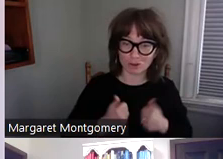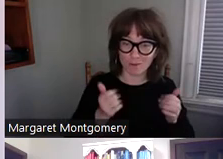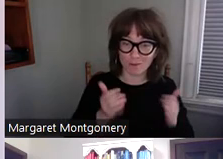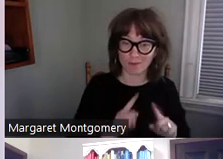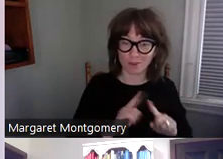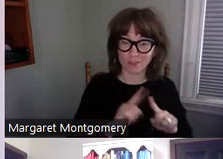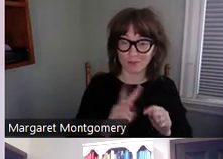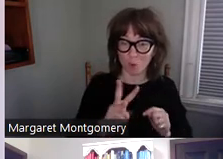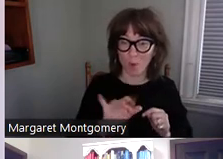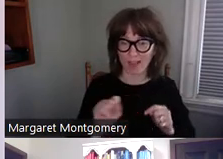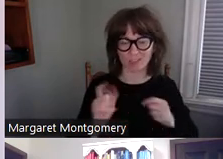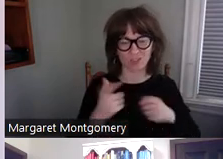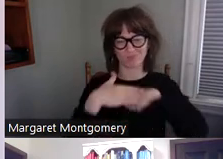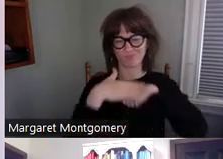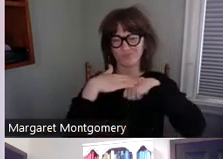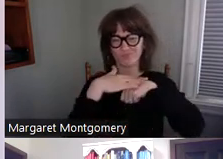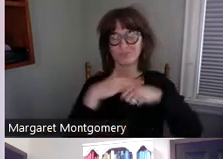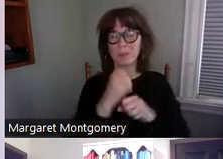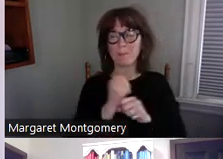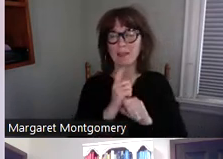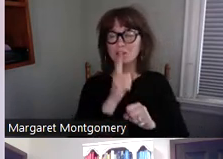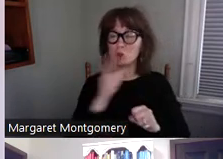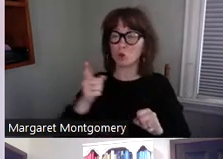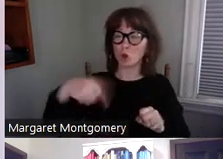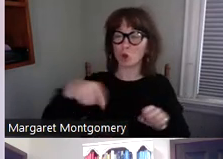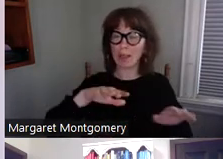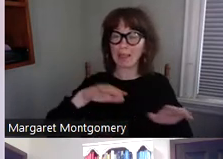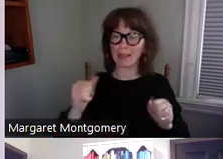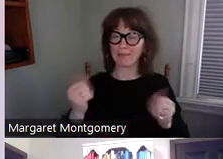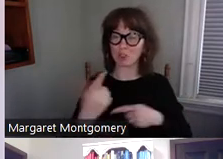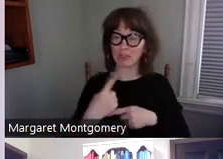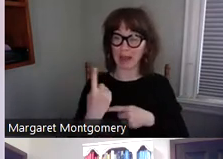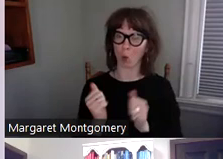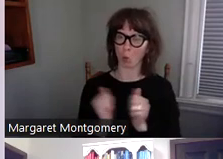12:08:11 So we wanna make sure you all leave here today tangible resources skills and knowledge